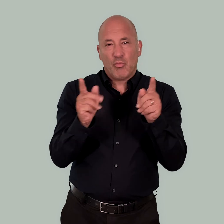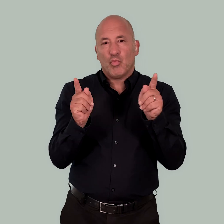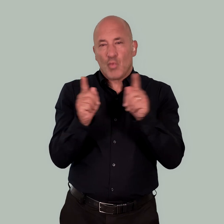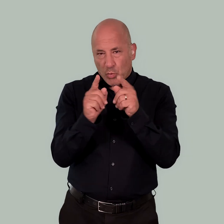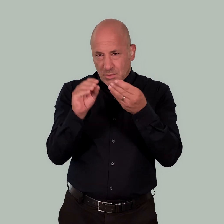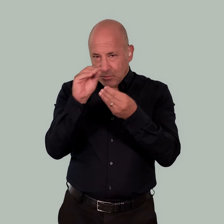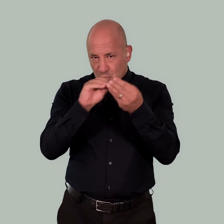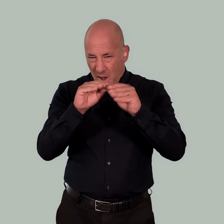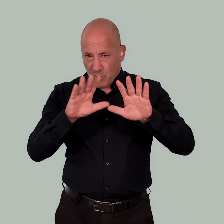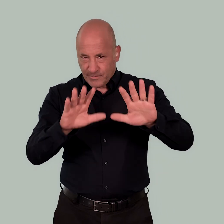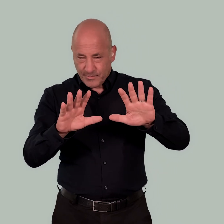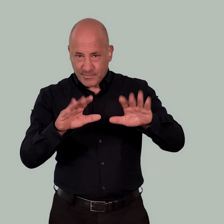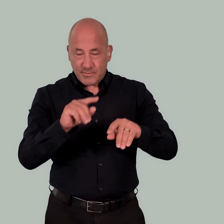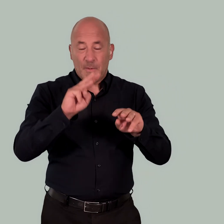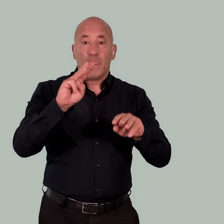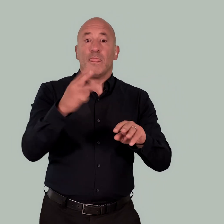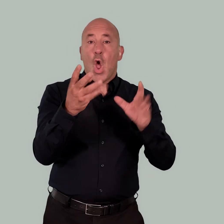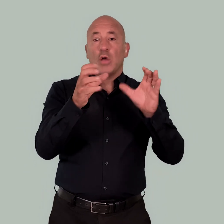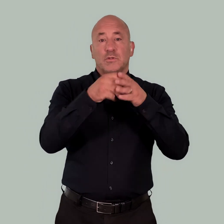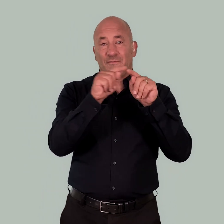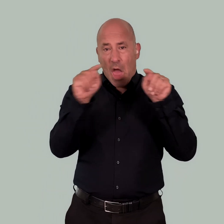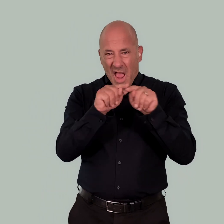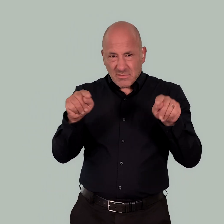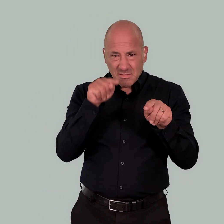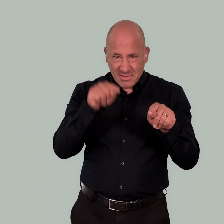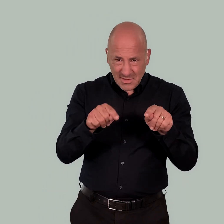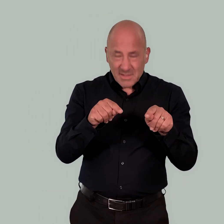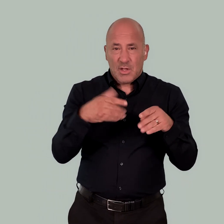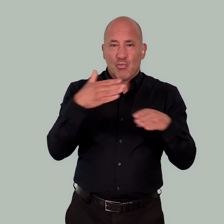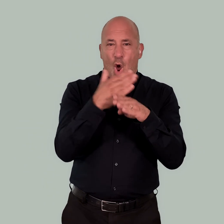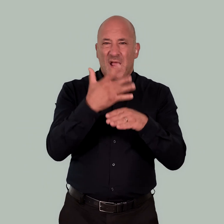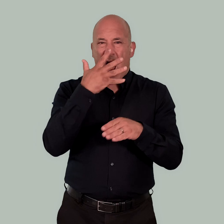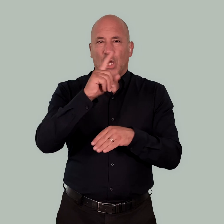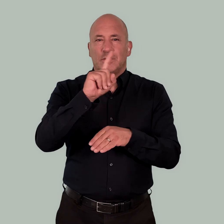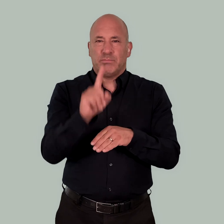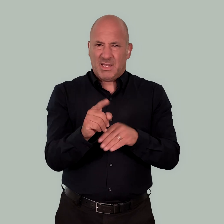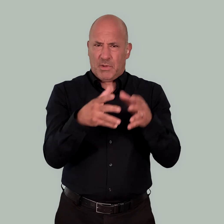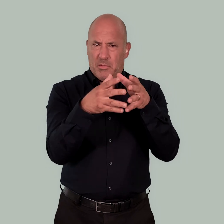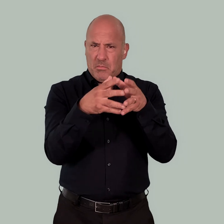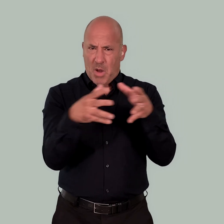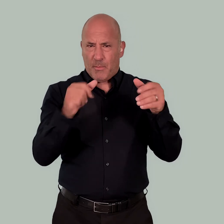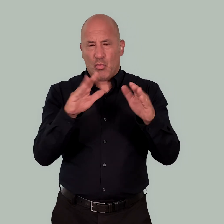and the closest comparable measures prior to that. The third group of lines shows the proportion of working age people